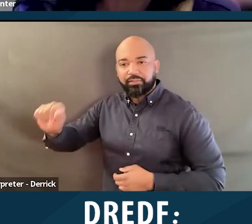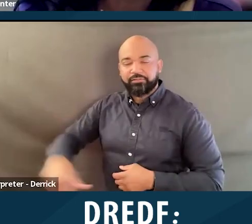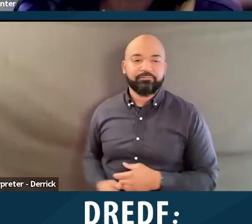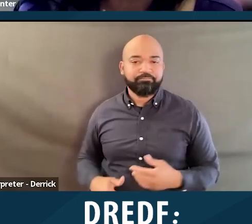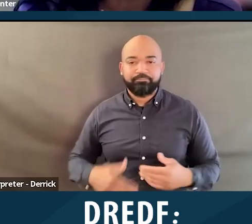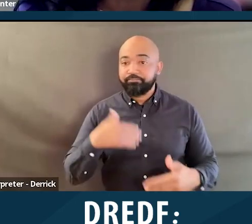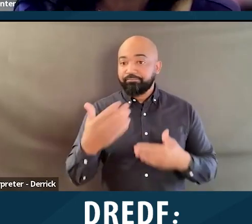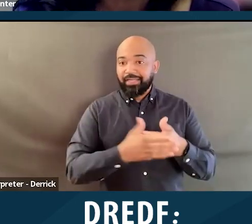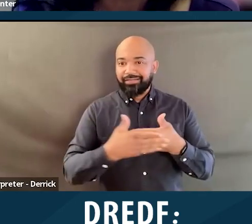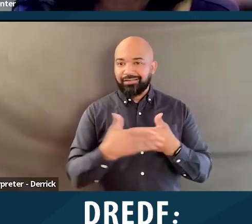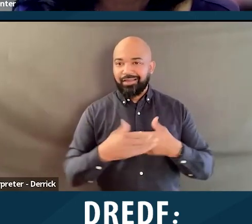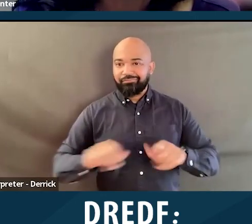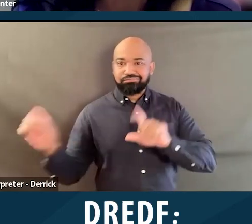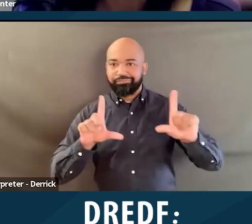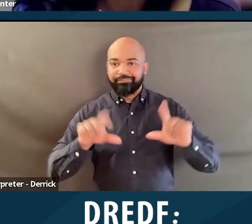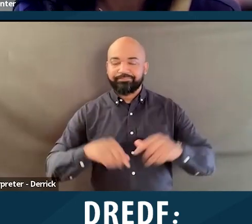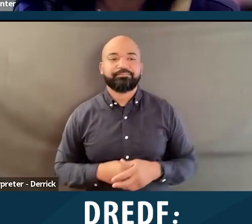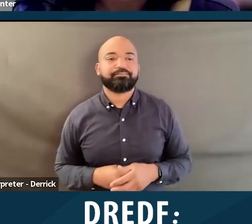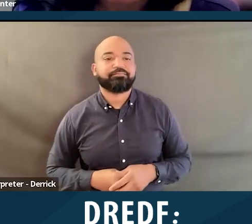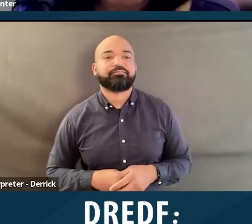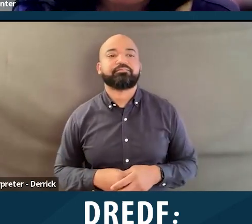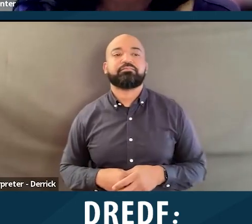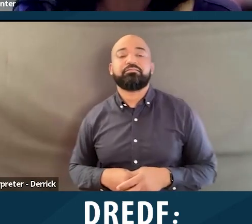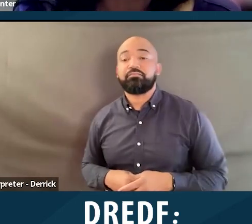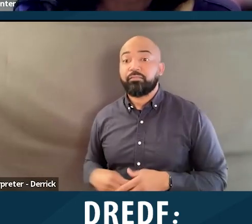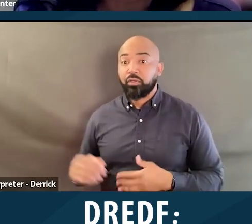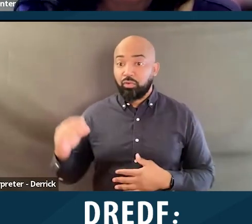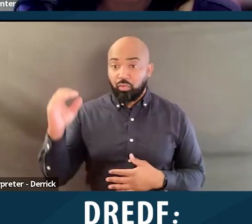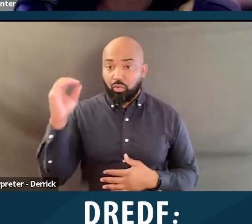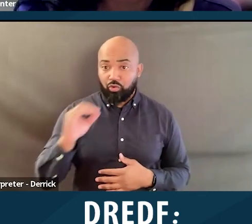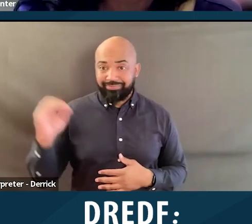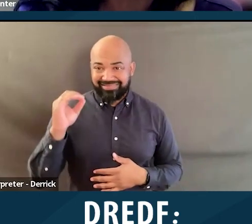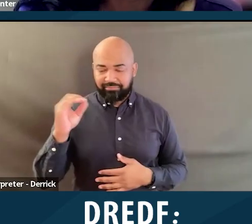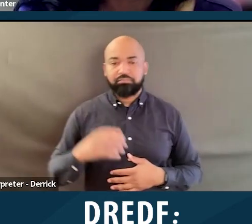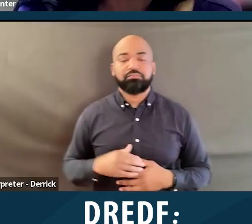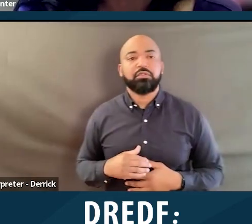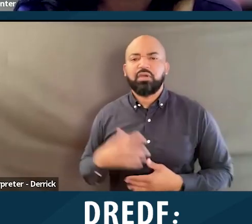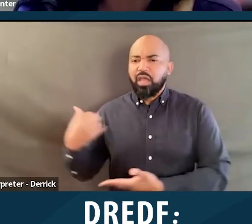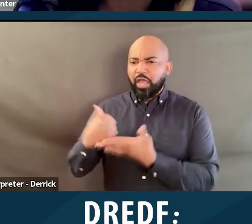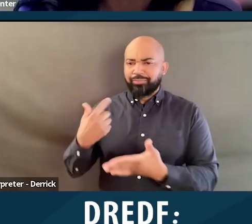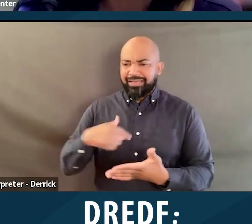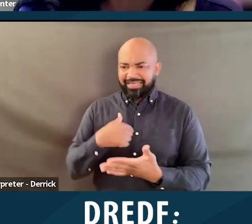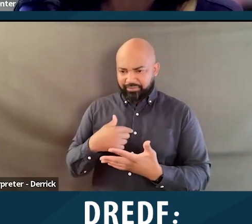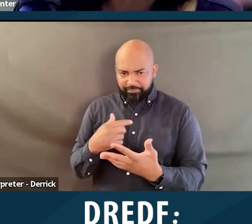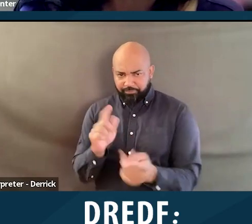and to prevent it and Olmstead stays we want to provide supports into the community. Next slide.